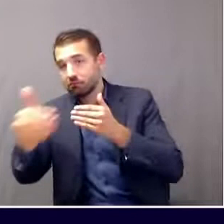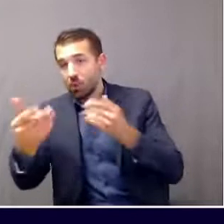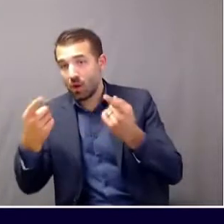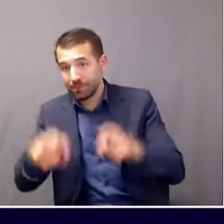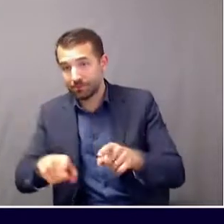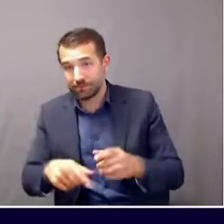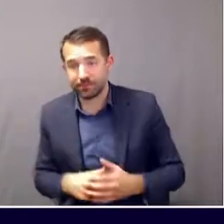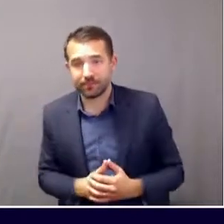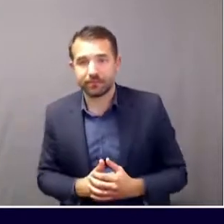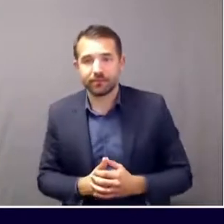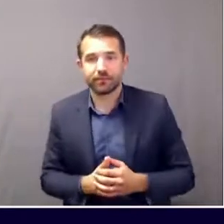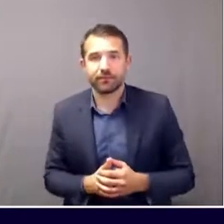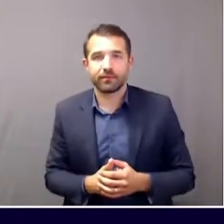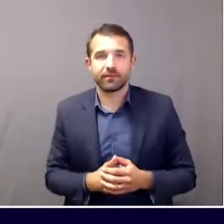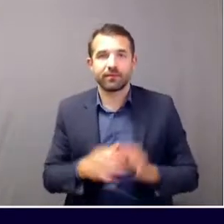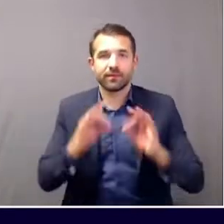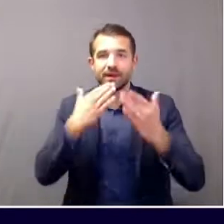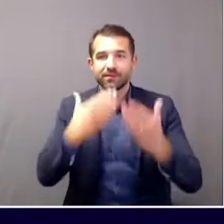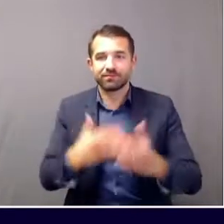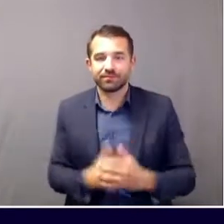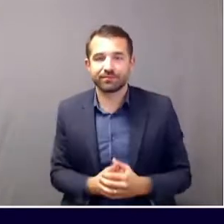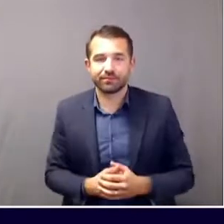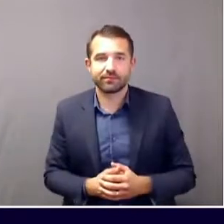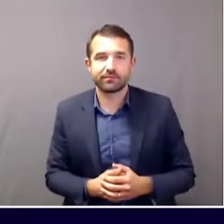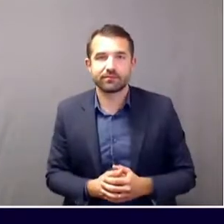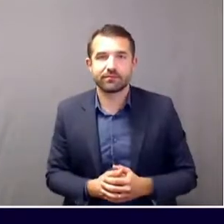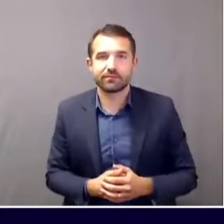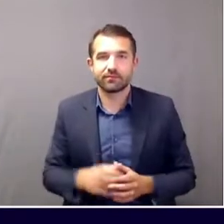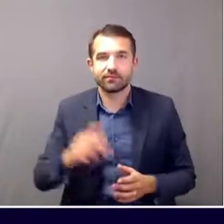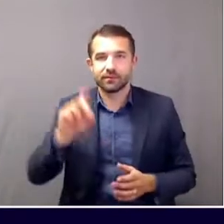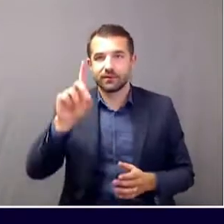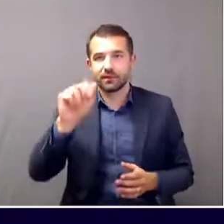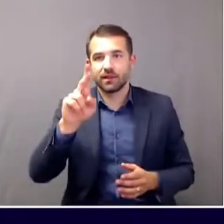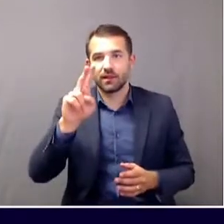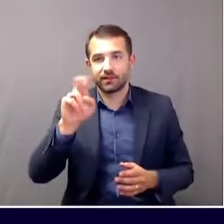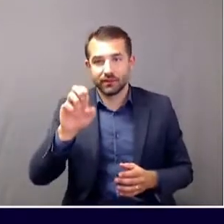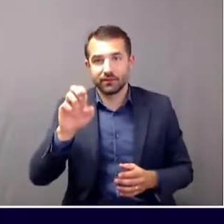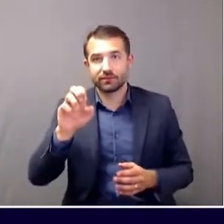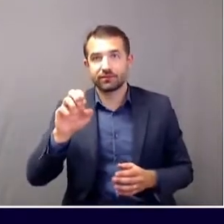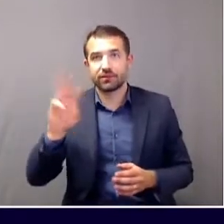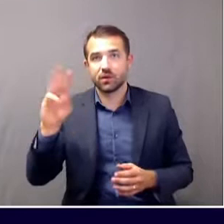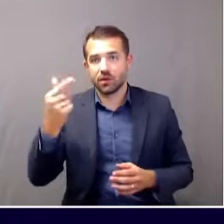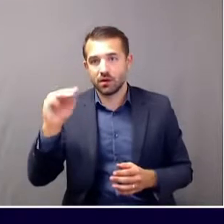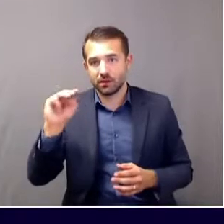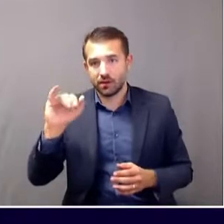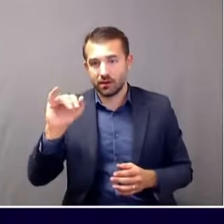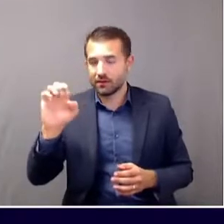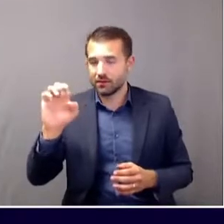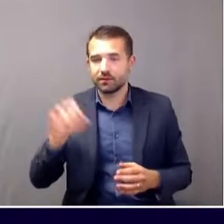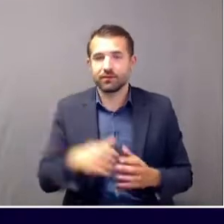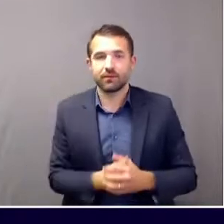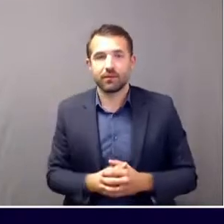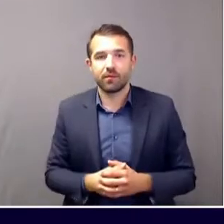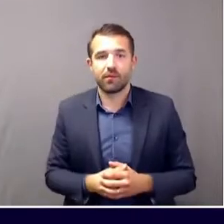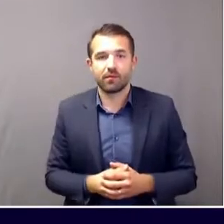I'm gonna turn next to David W. Janet